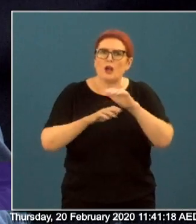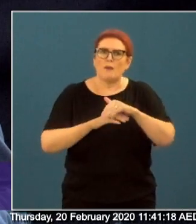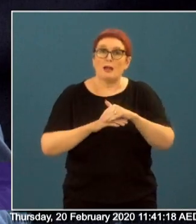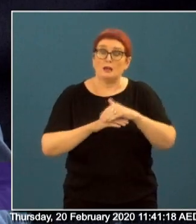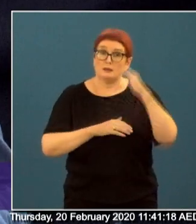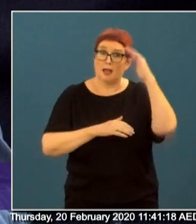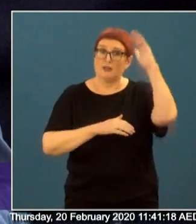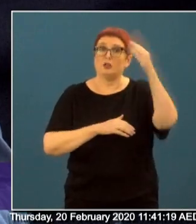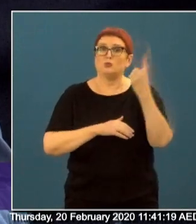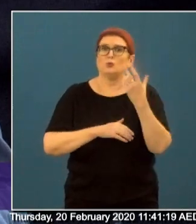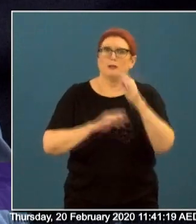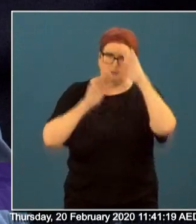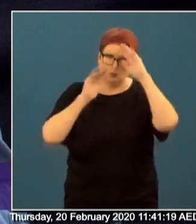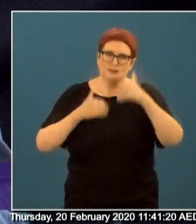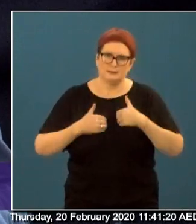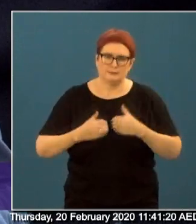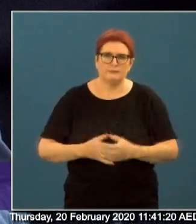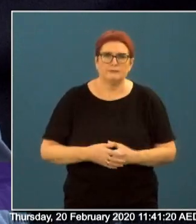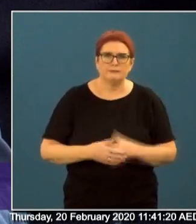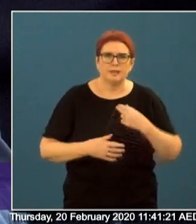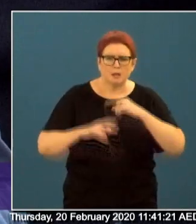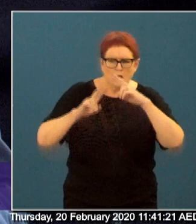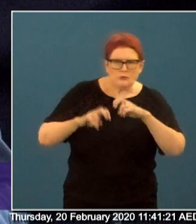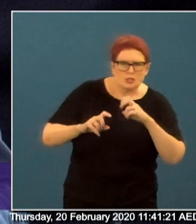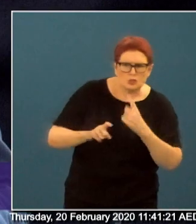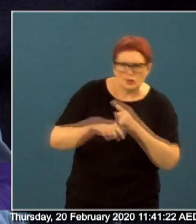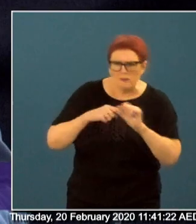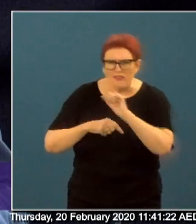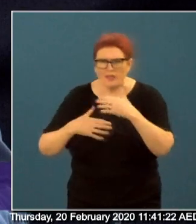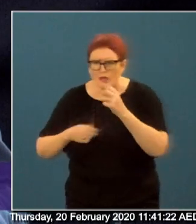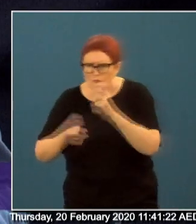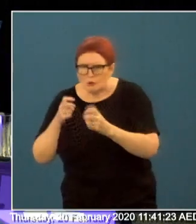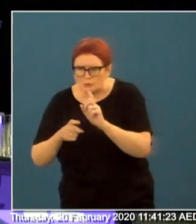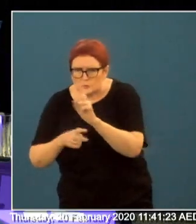that study is documenting the health needs. Others have as well. Professor Trollor,